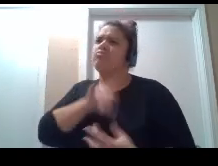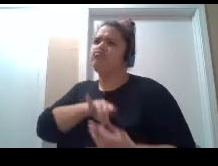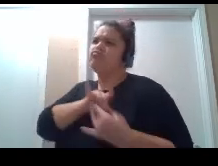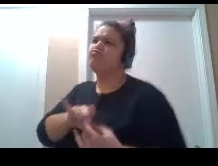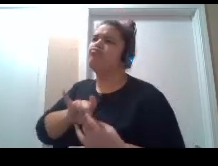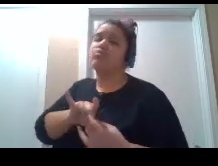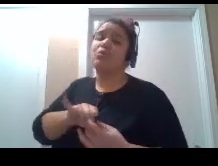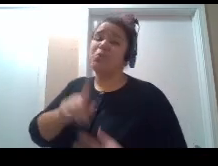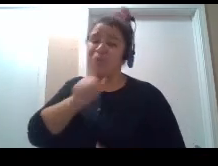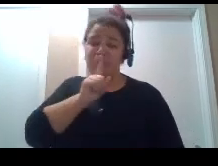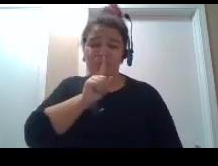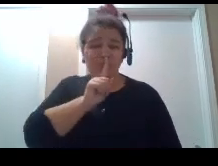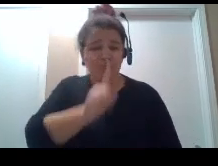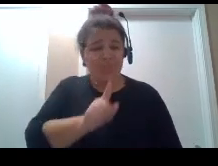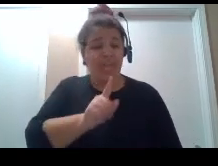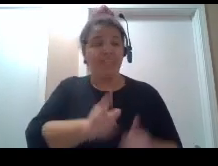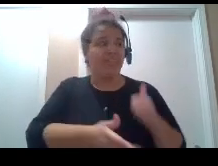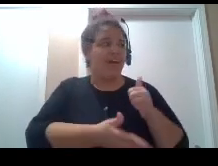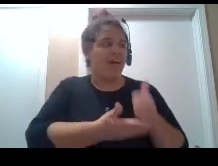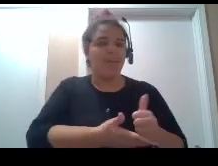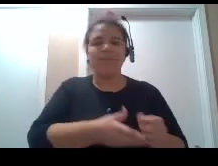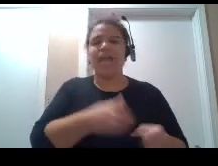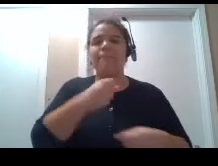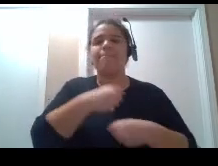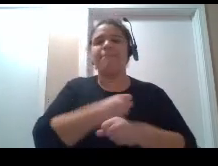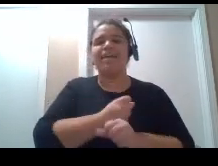in the lives of Ohioans with disabilities. Thank you.